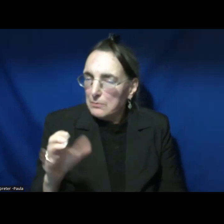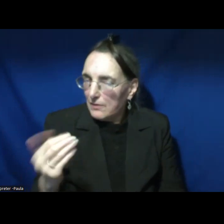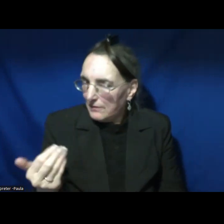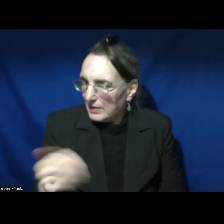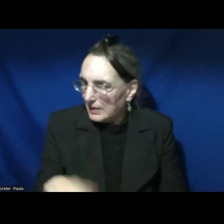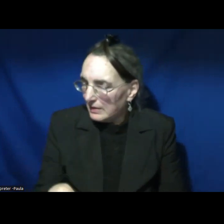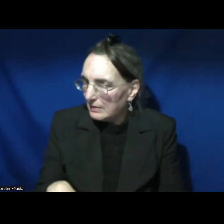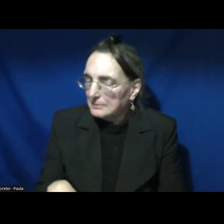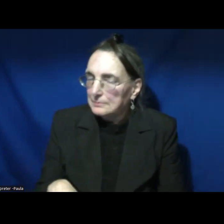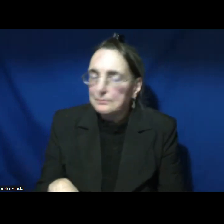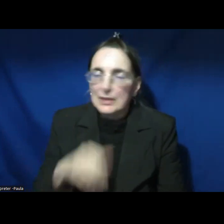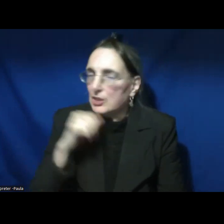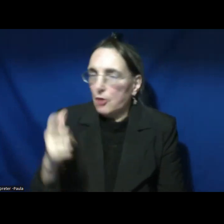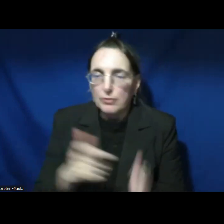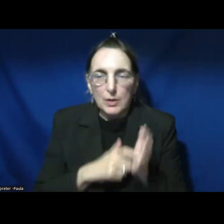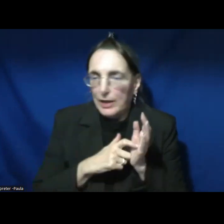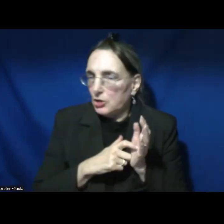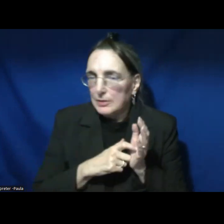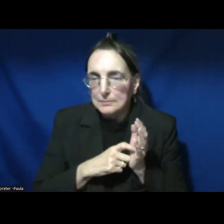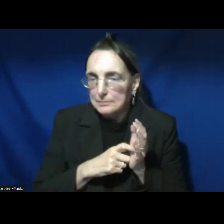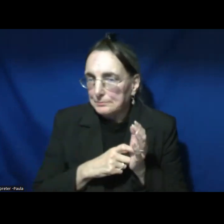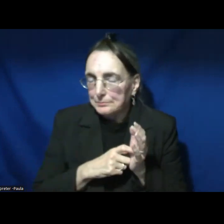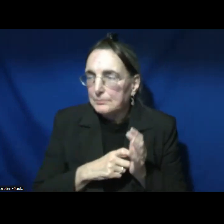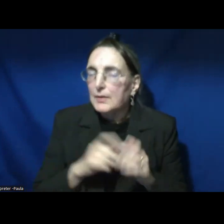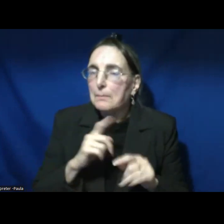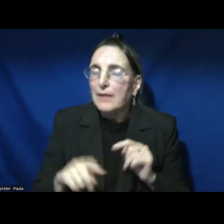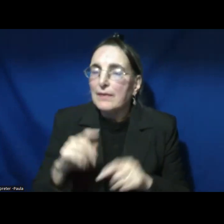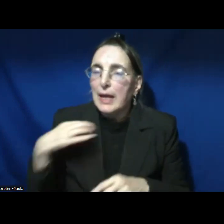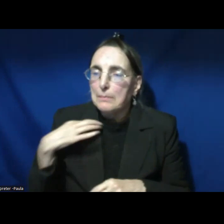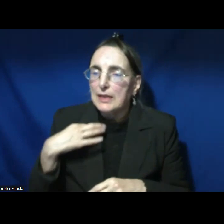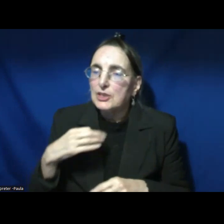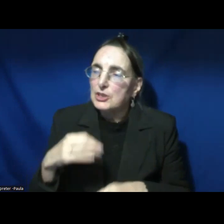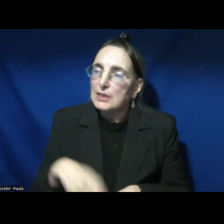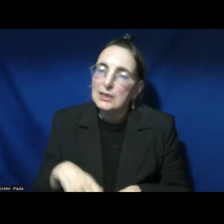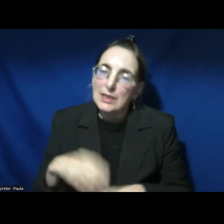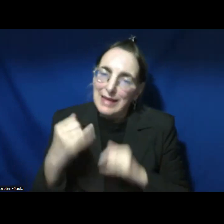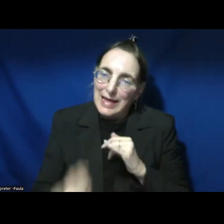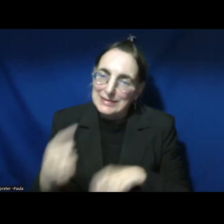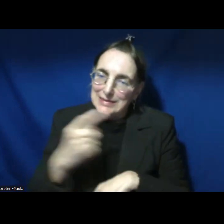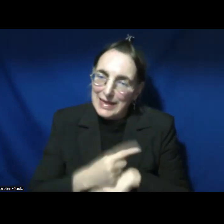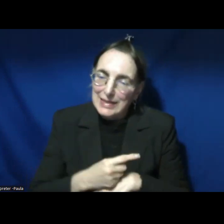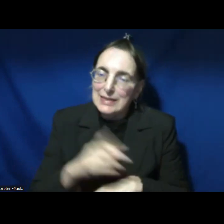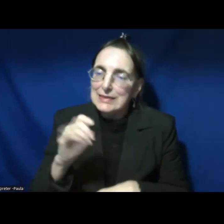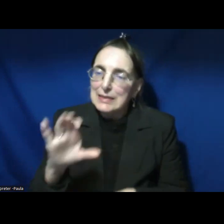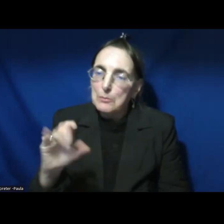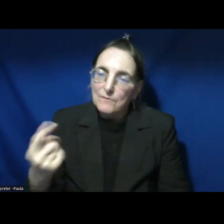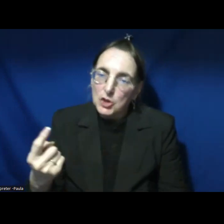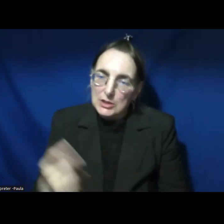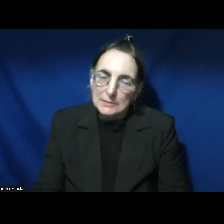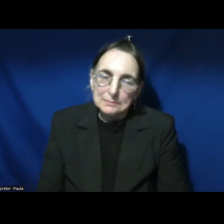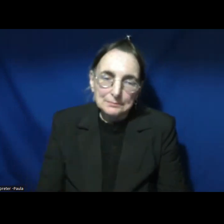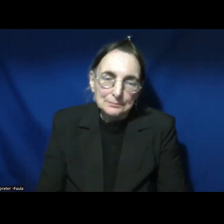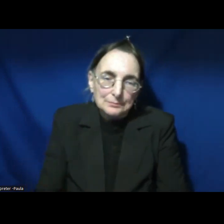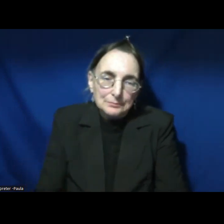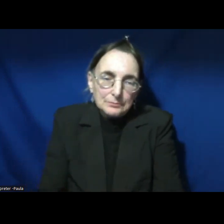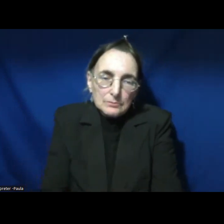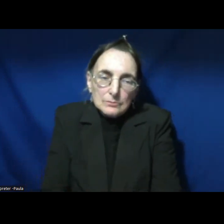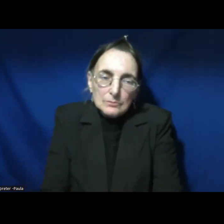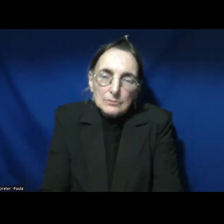application deadline of December 1. Let's see.